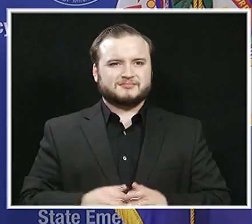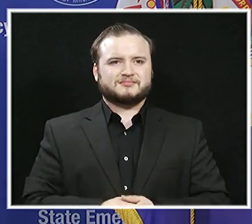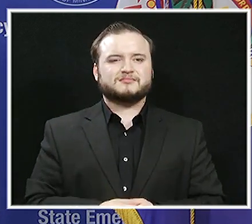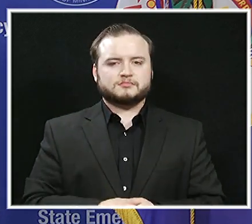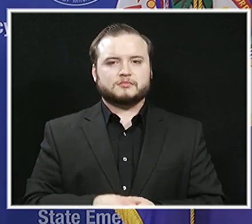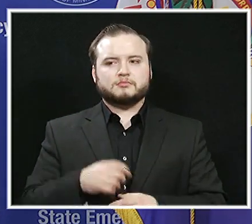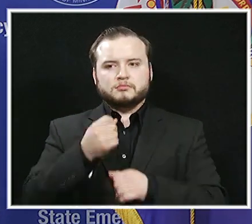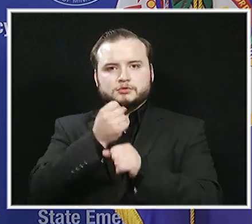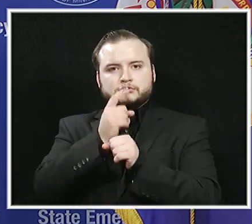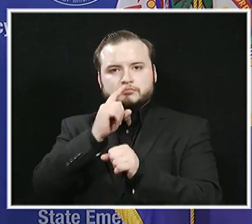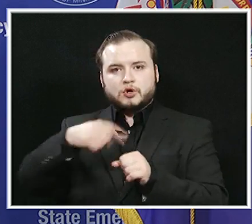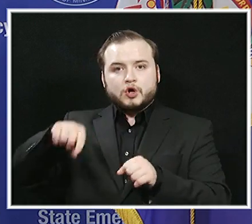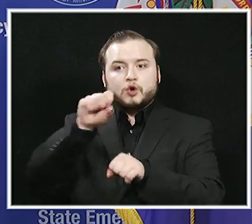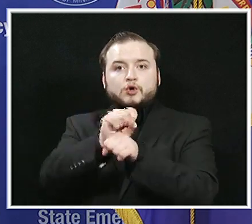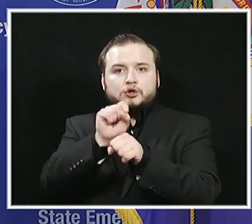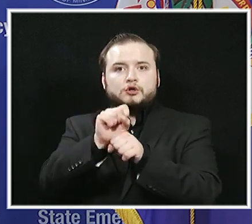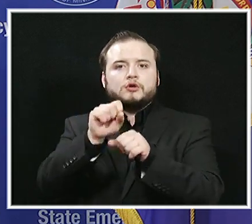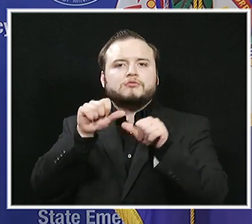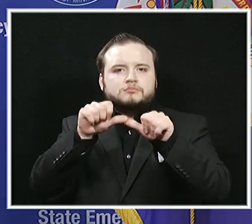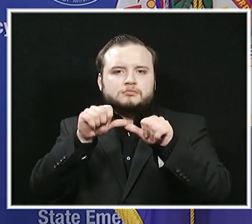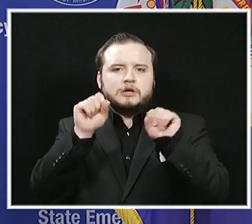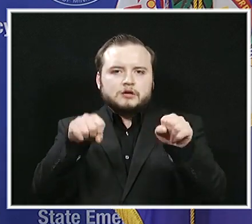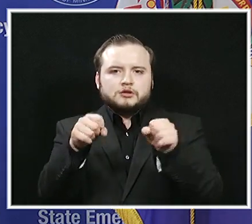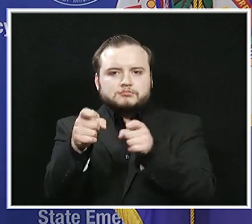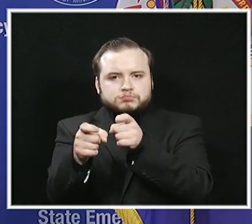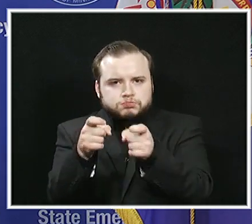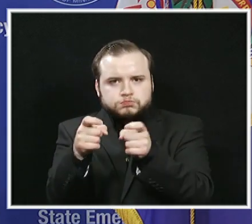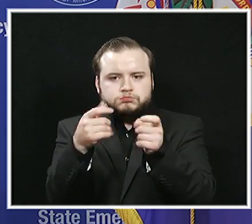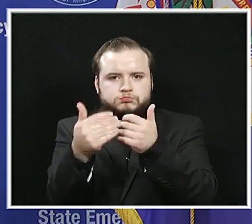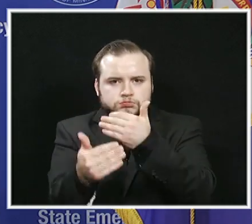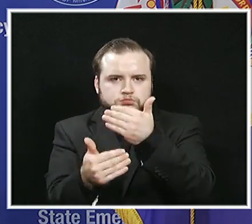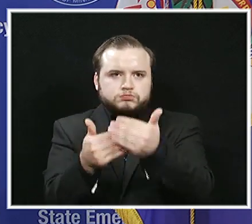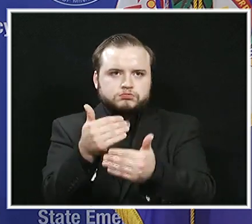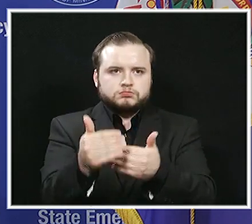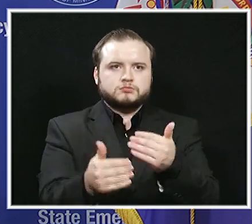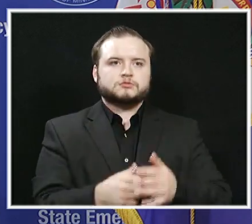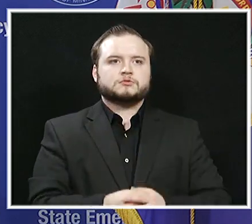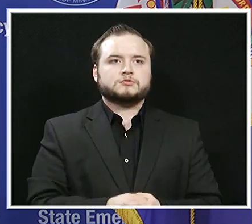I do believe the work that we've done does have the capacity for us to be able to deal with this.